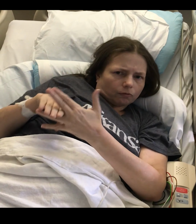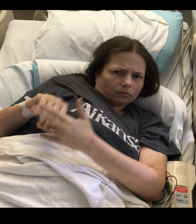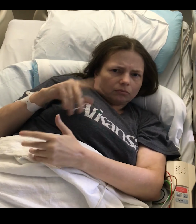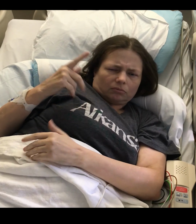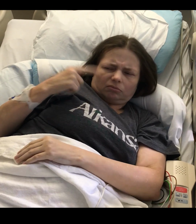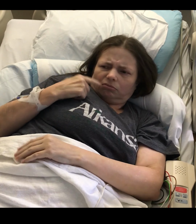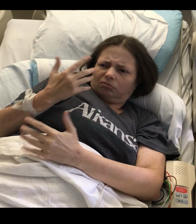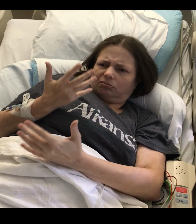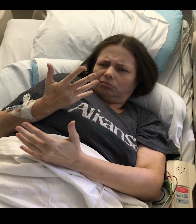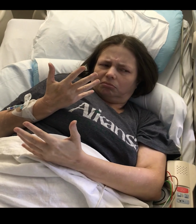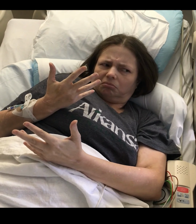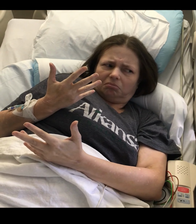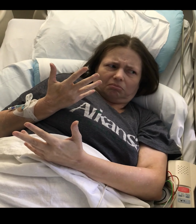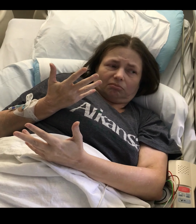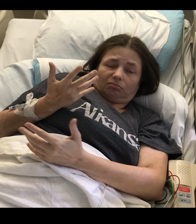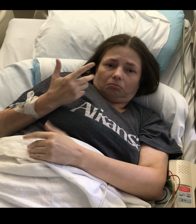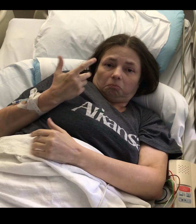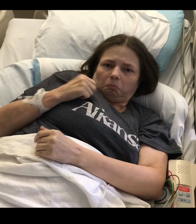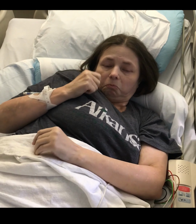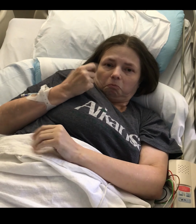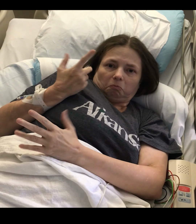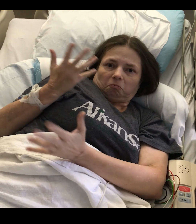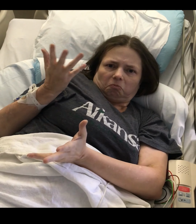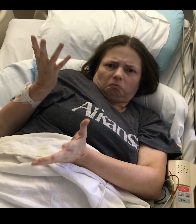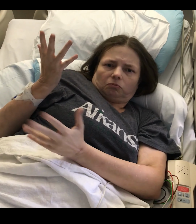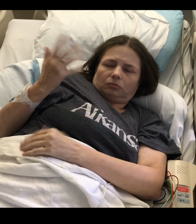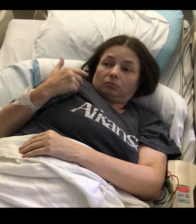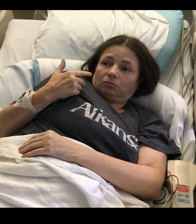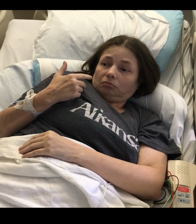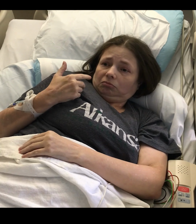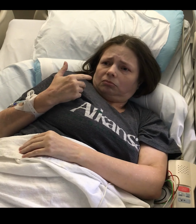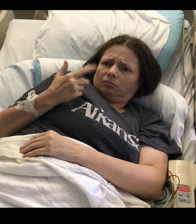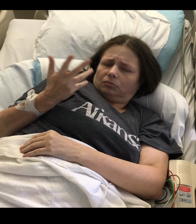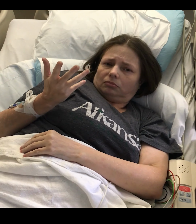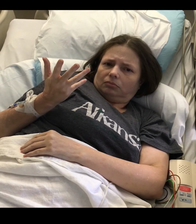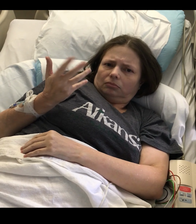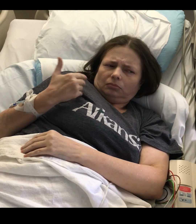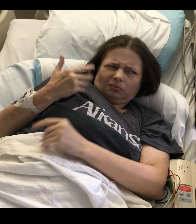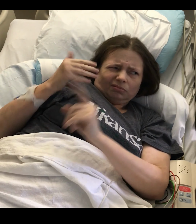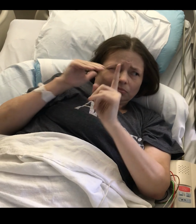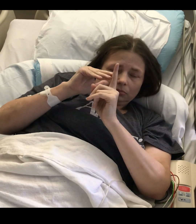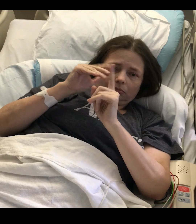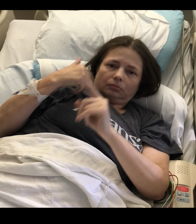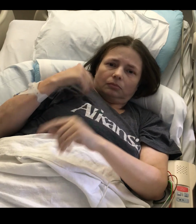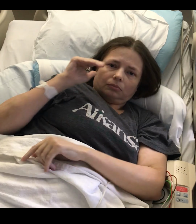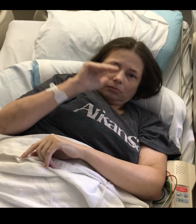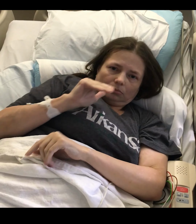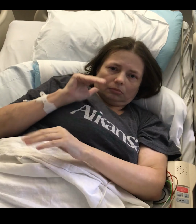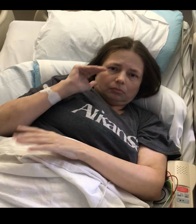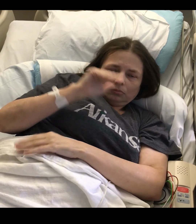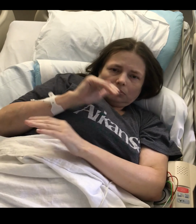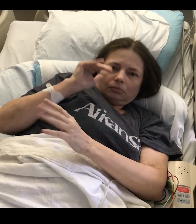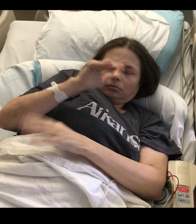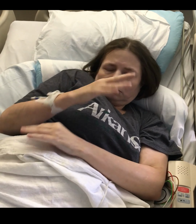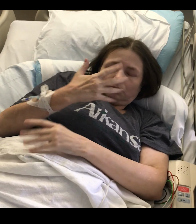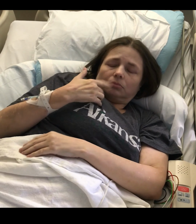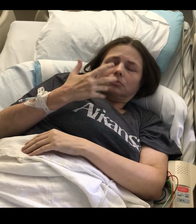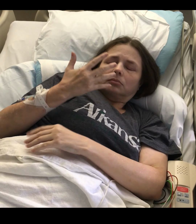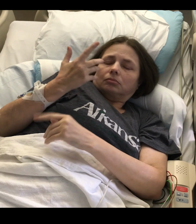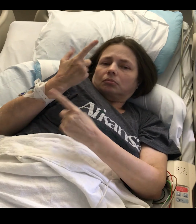They were just as perplexed as I was. Regardless of this unheard-of plan, it was not enough, and knowing interpreters were readily available, I still kept asking for the language services to do their job as is expected of them.